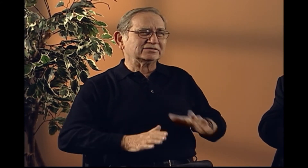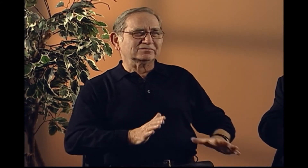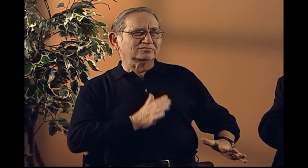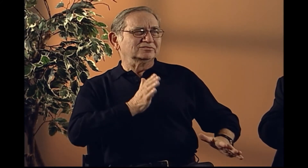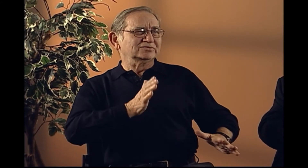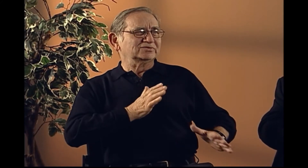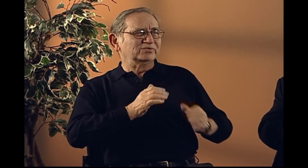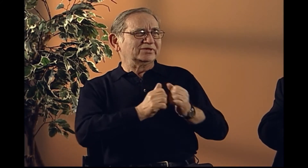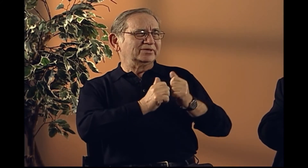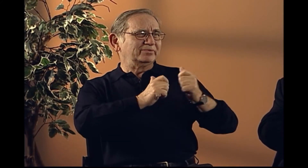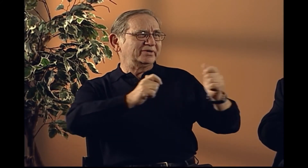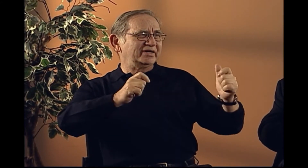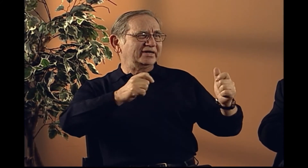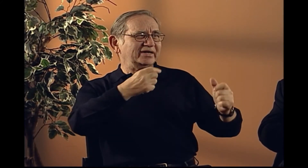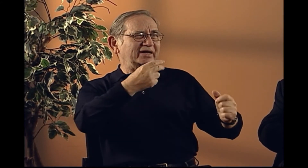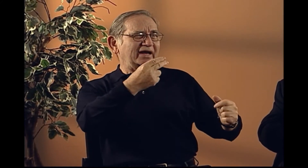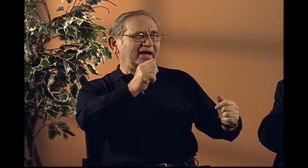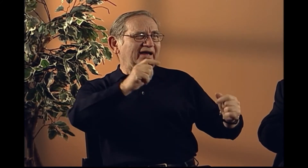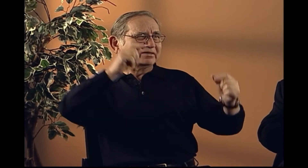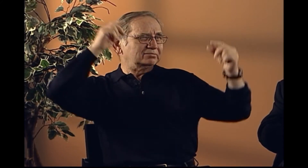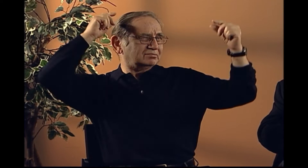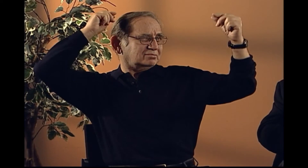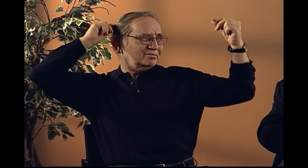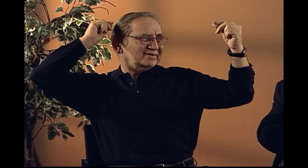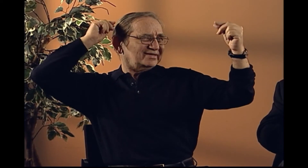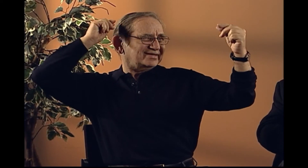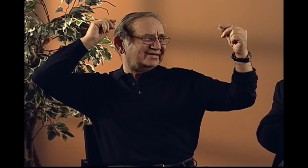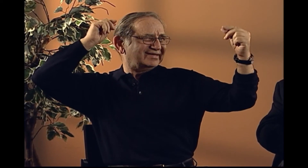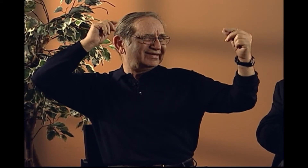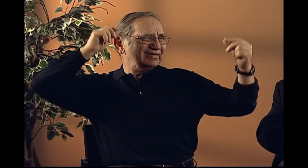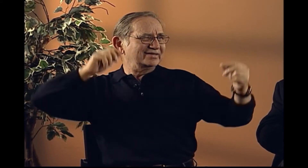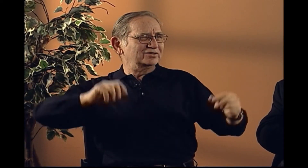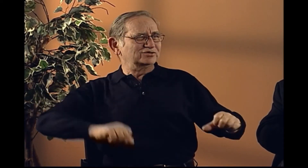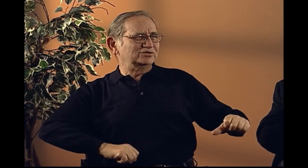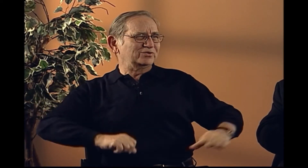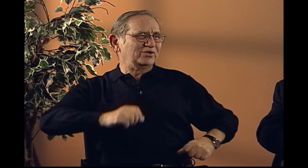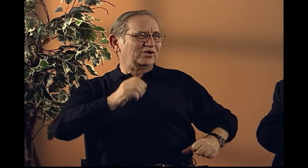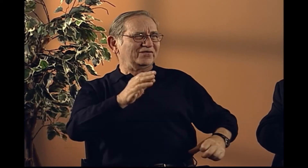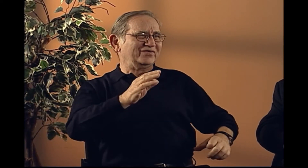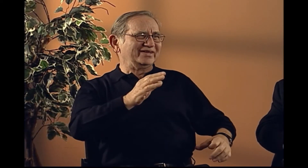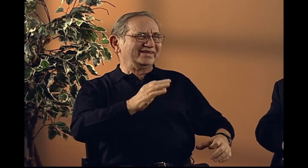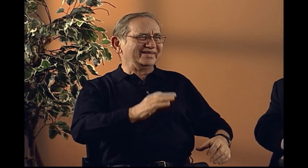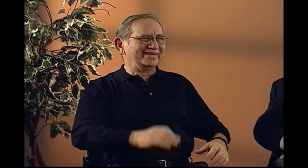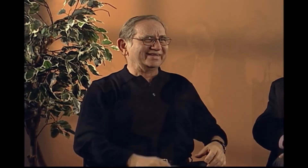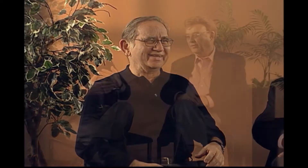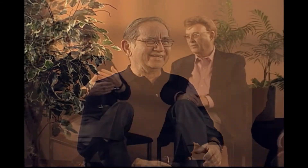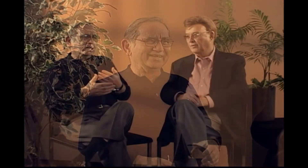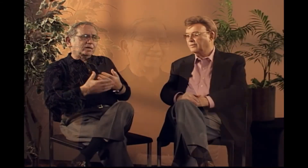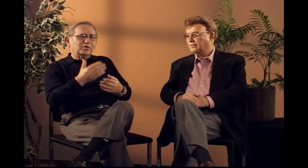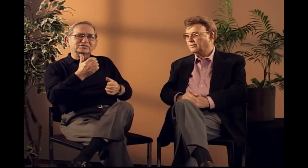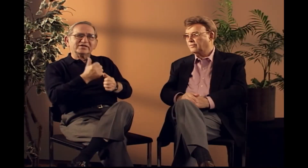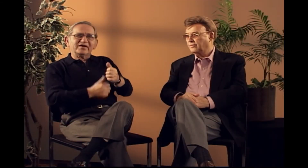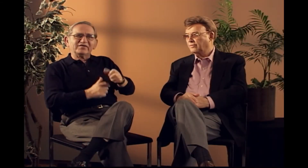think -- and you wouldn't think this person was an ABC card peddler, but they were dressed to the nines,